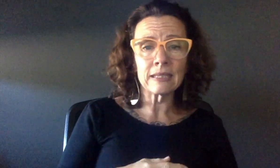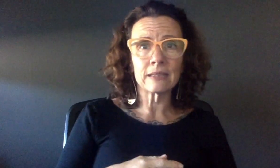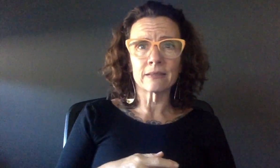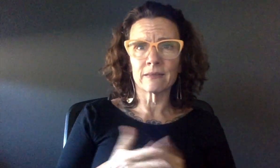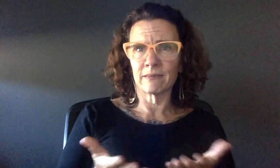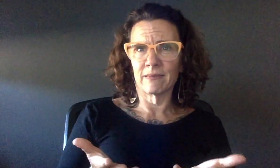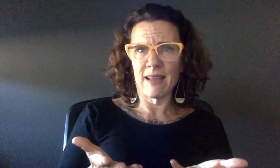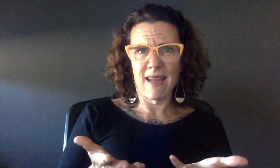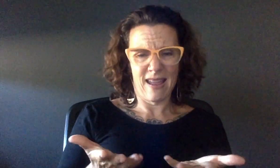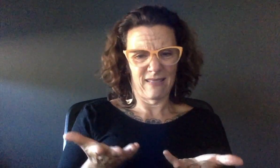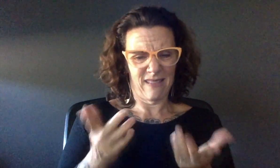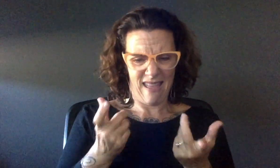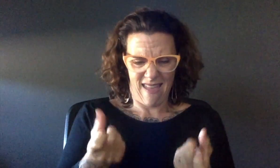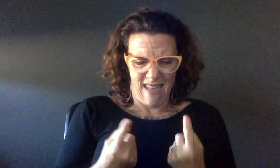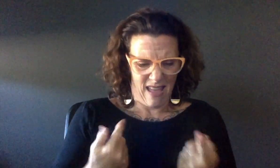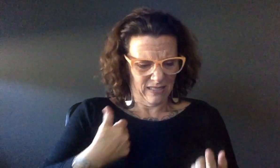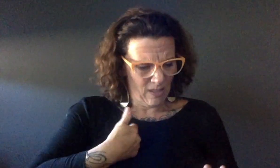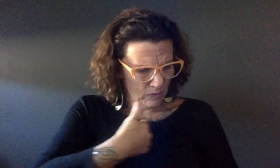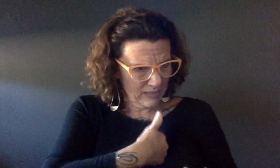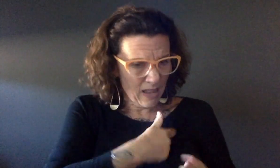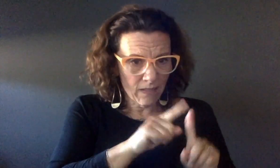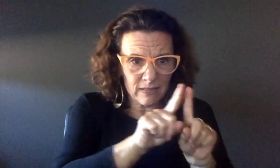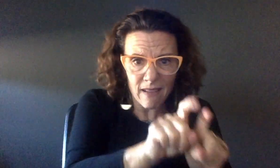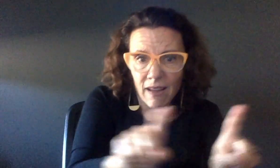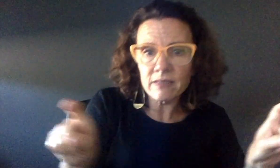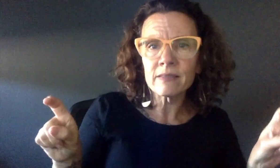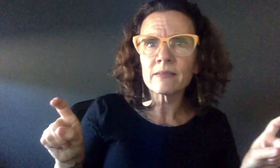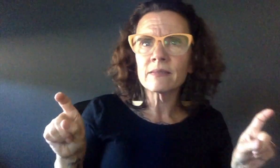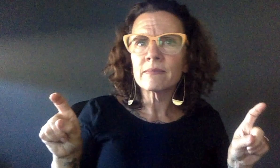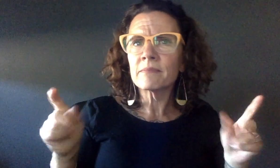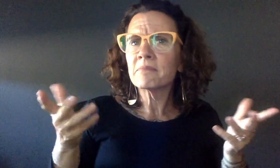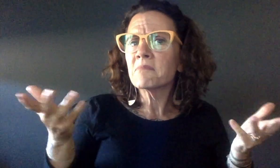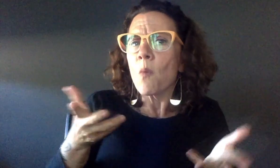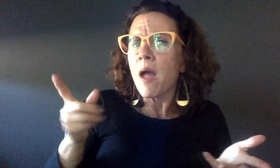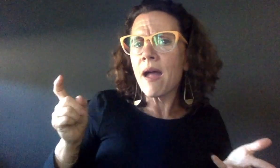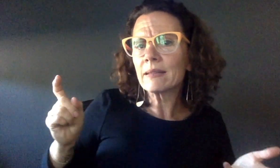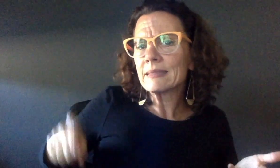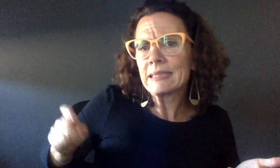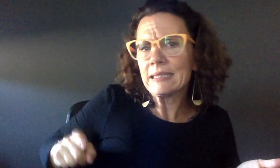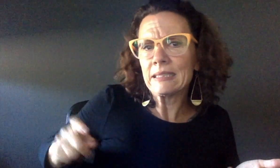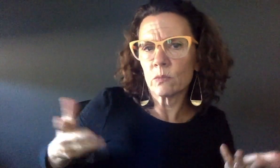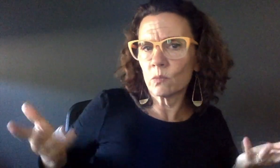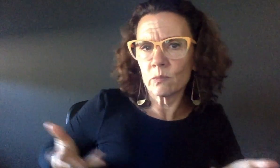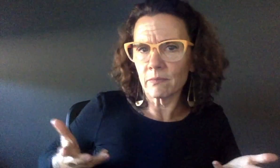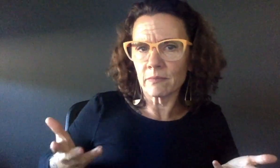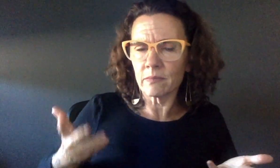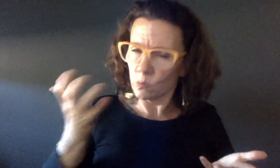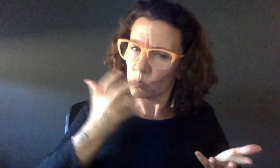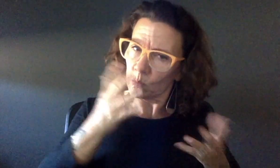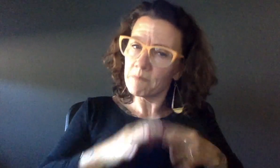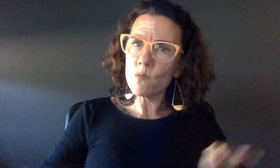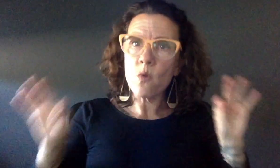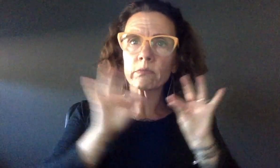asking us what we need is key.